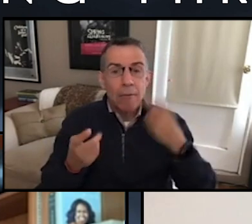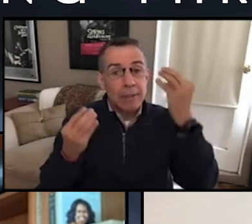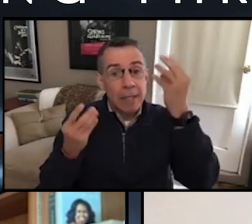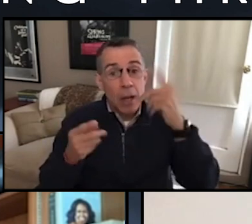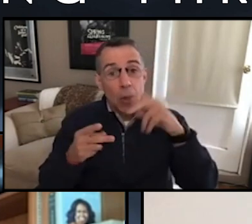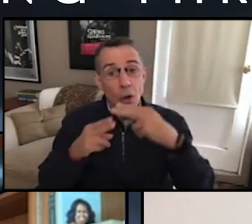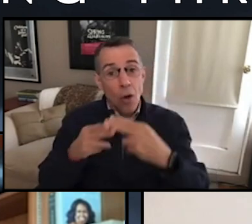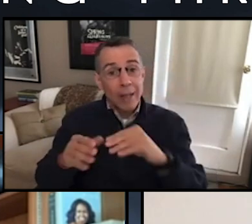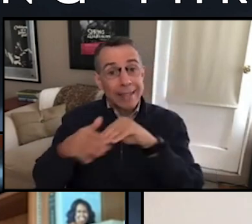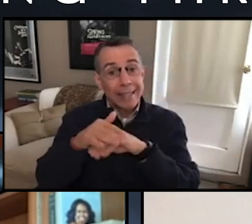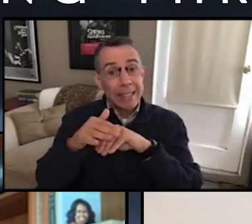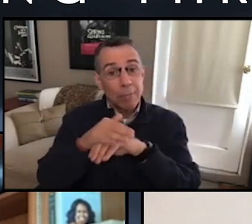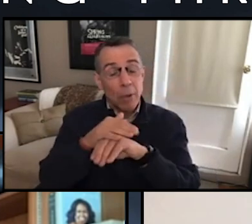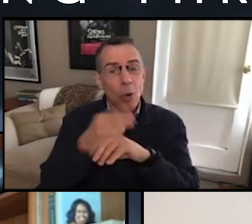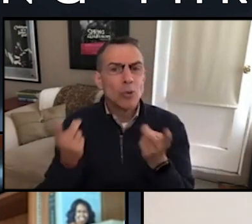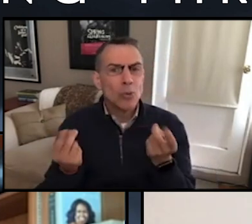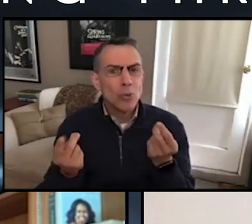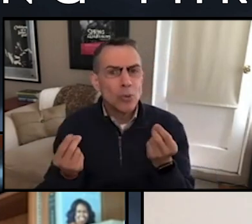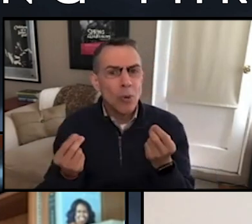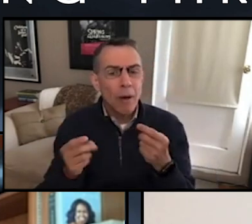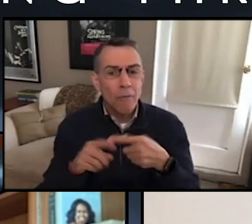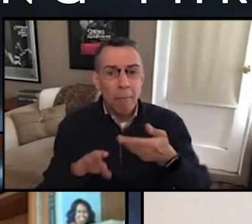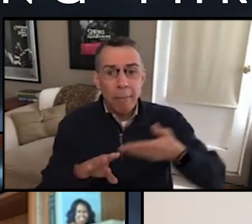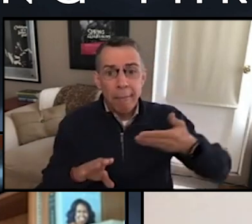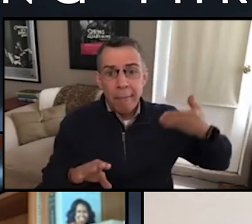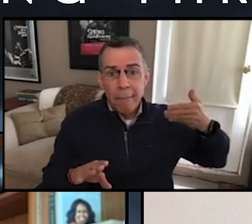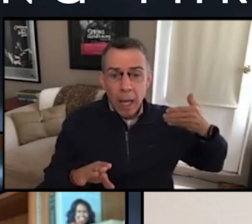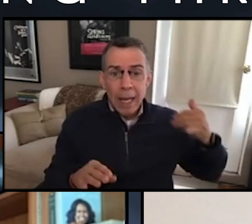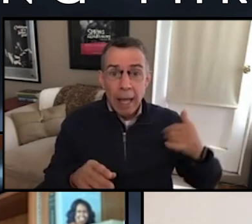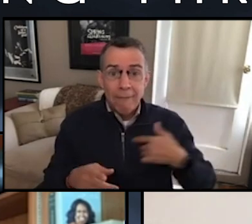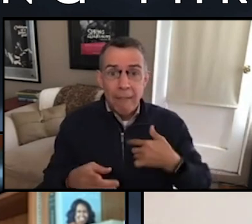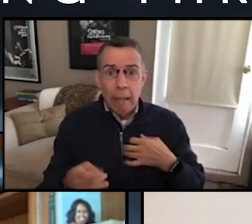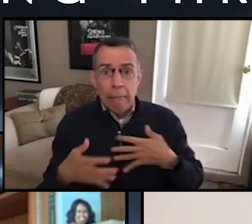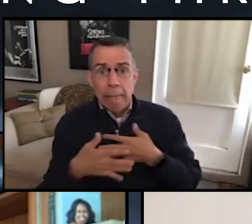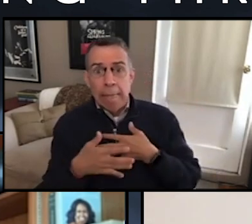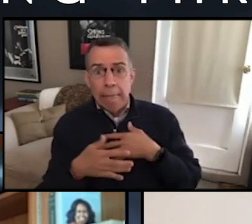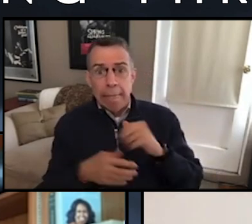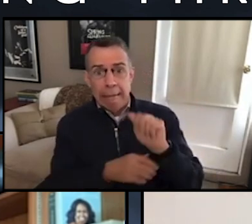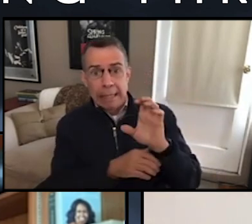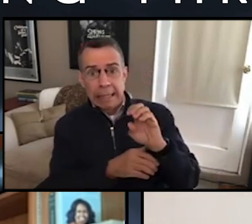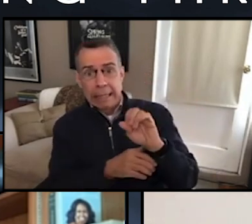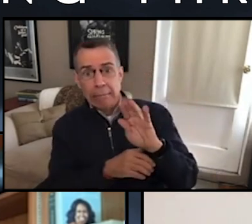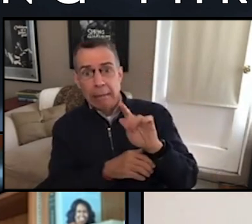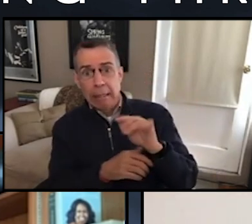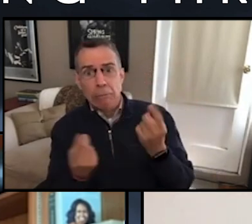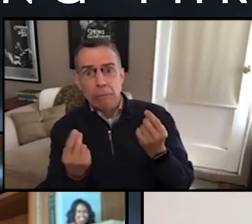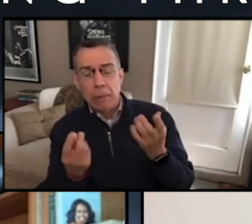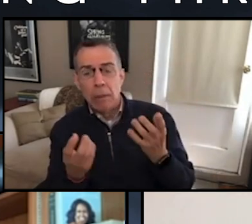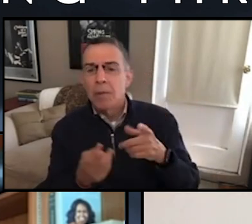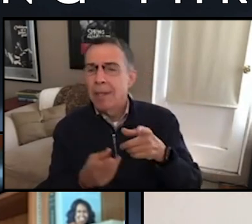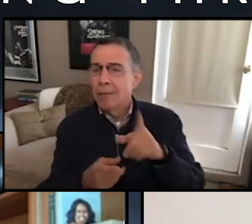components on previous sets and are maybe intimidated by that. It's something that you can very easily figure out